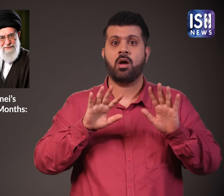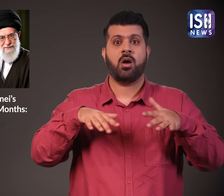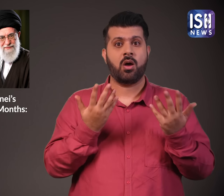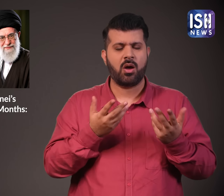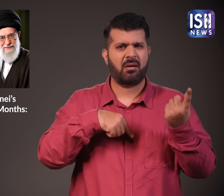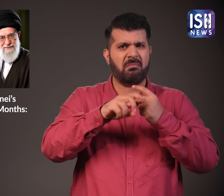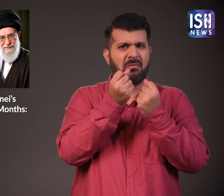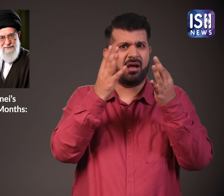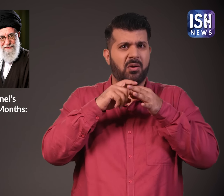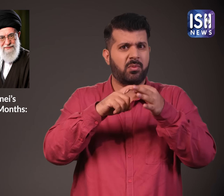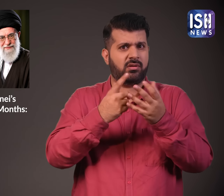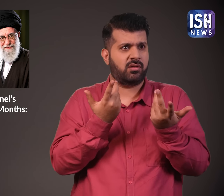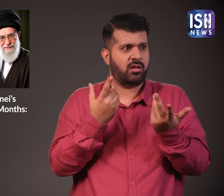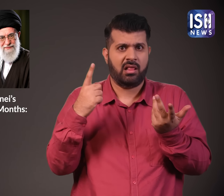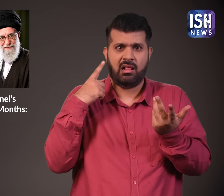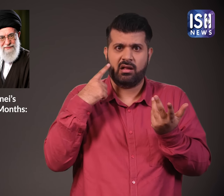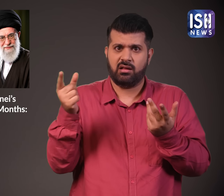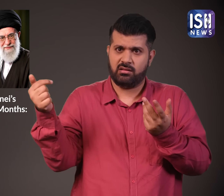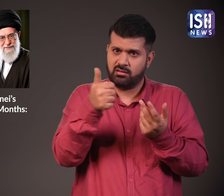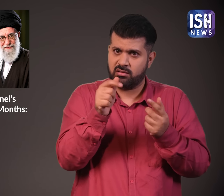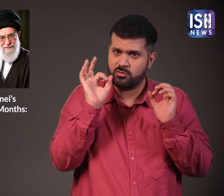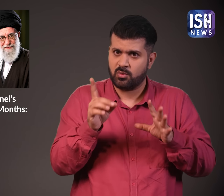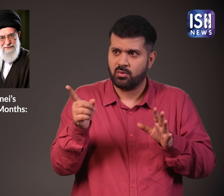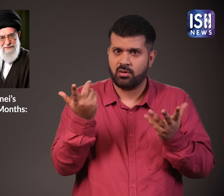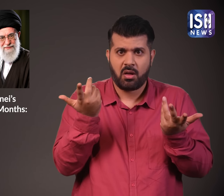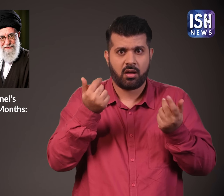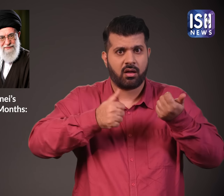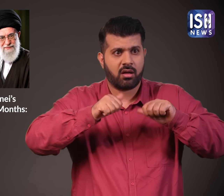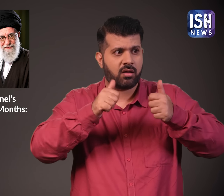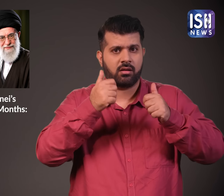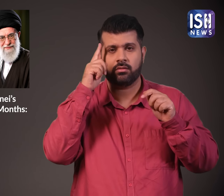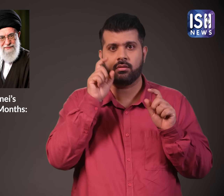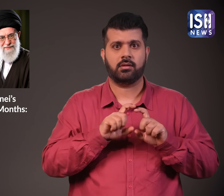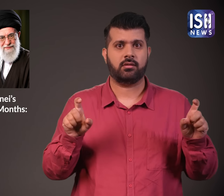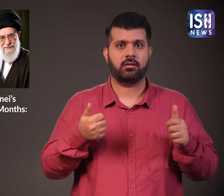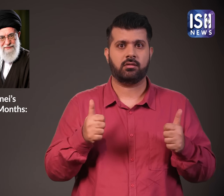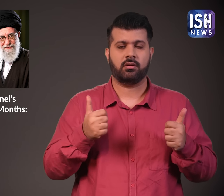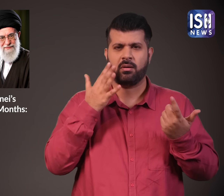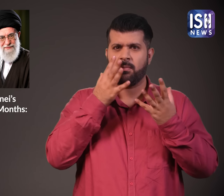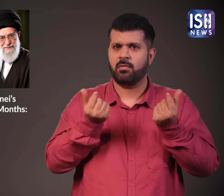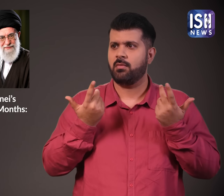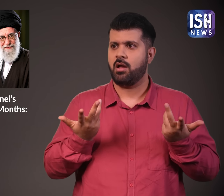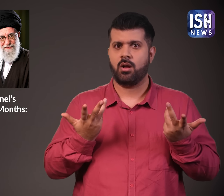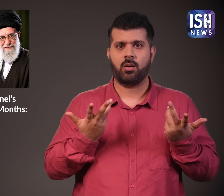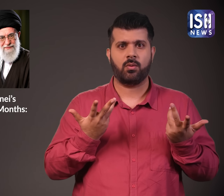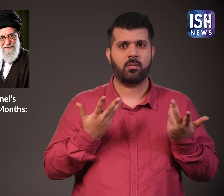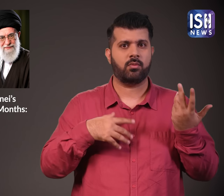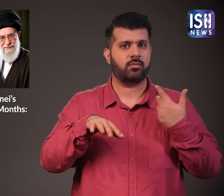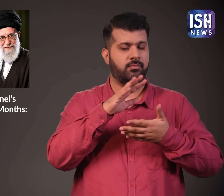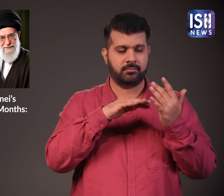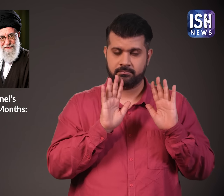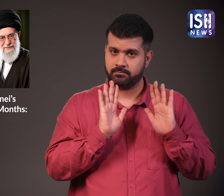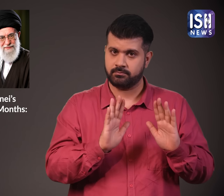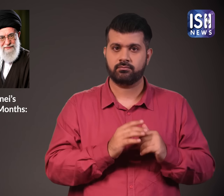This has created questions and uncertainty about his leadership.